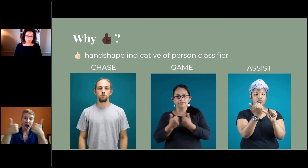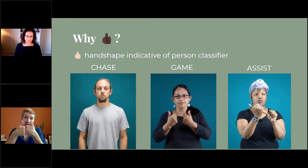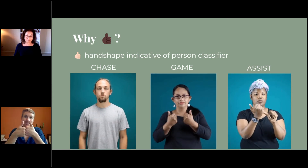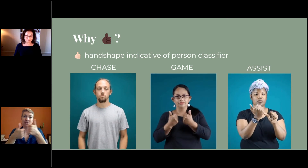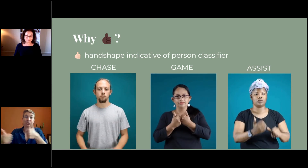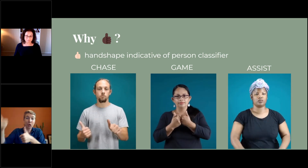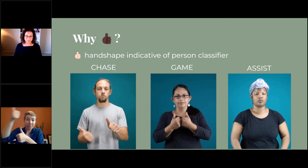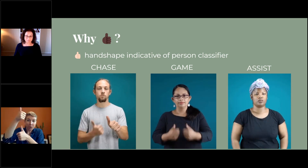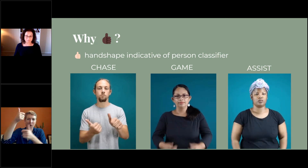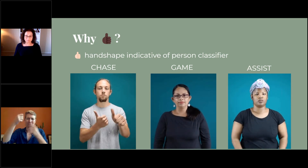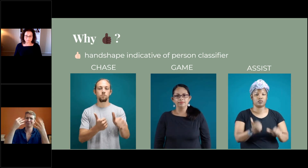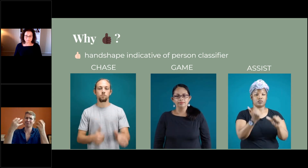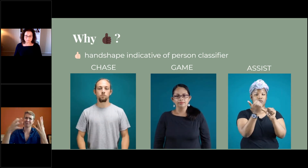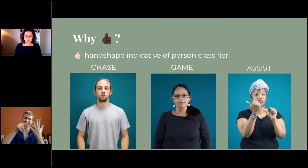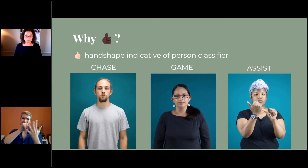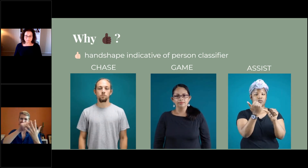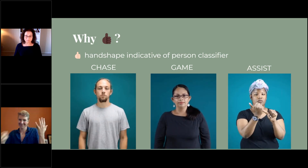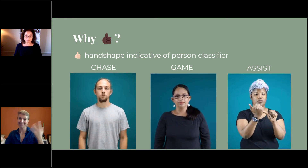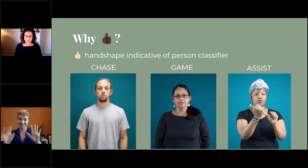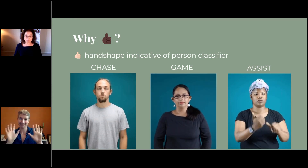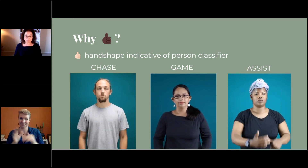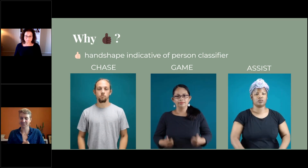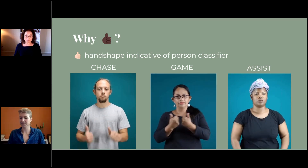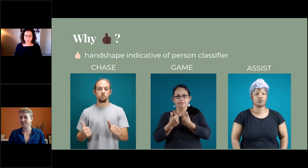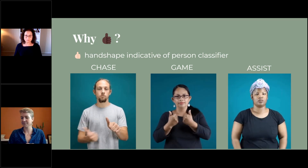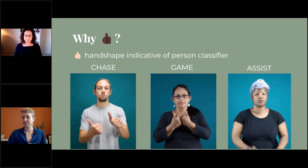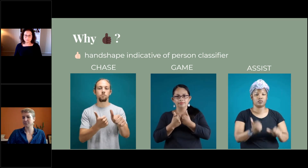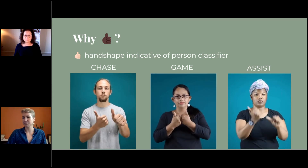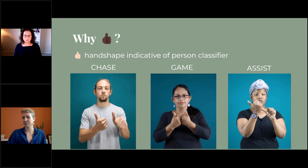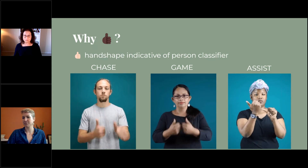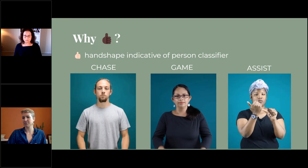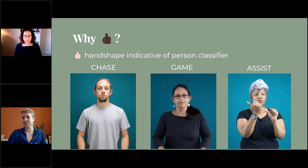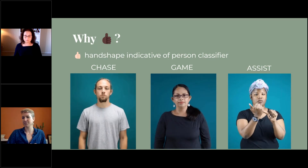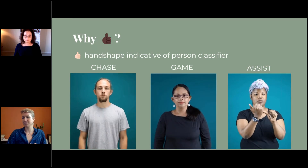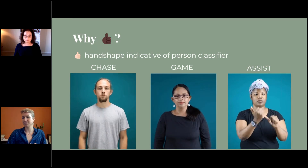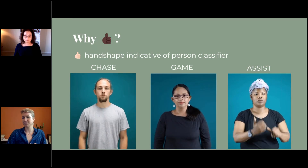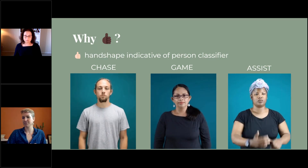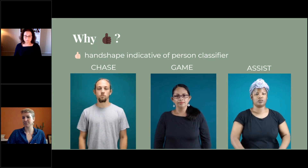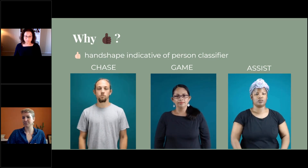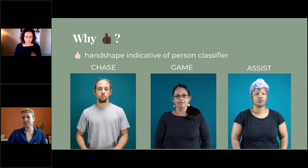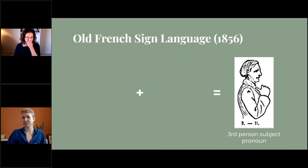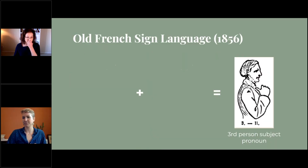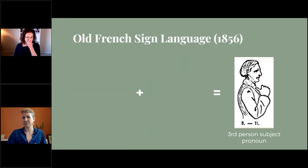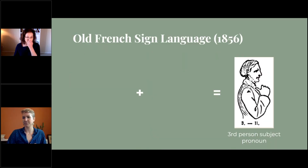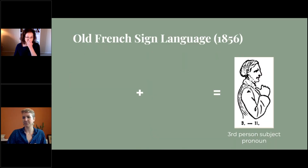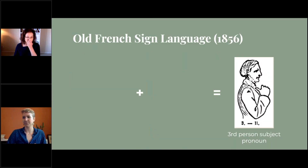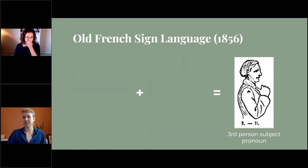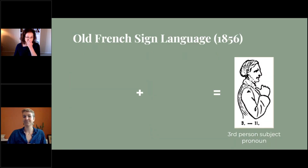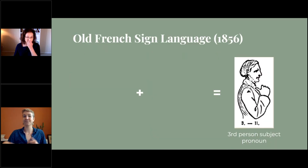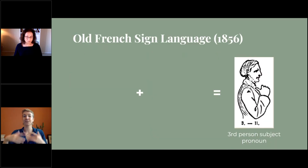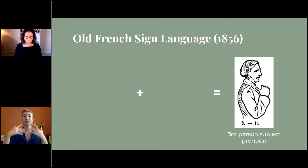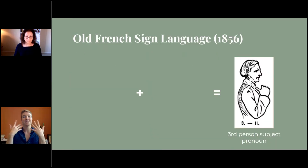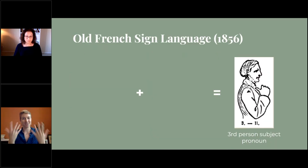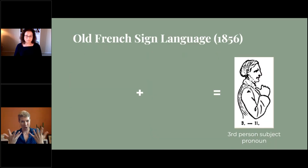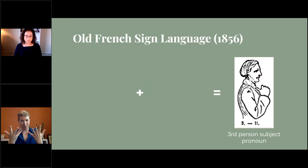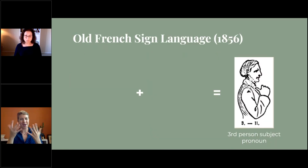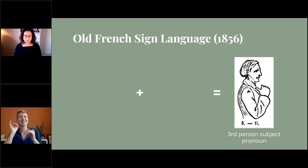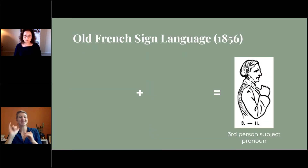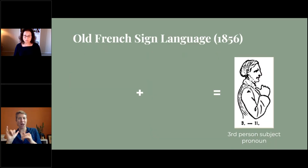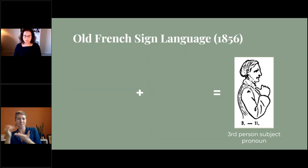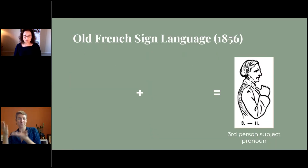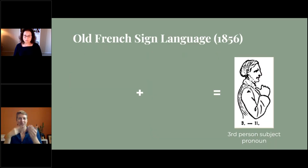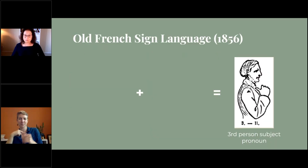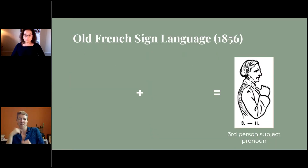with EACHOTHER, CHALLENGE, SUPERIOR.